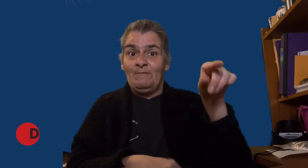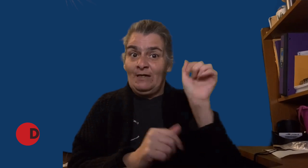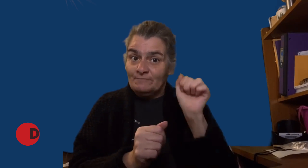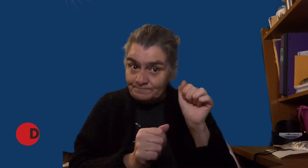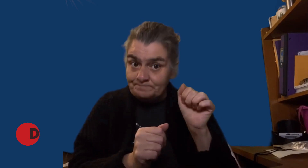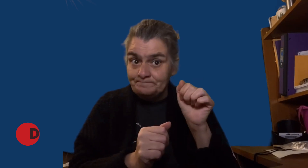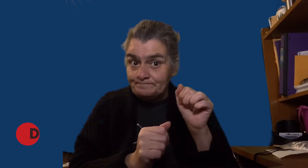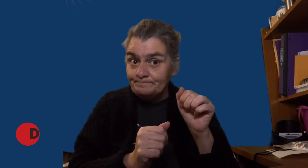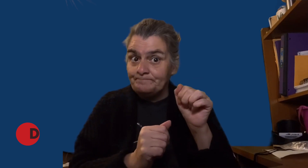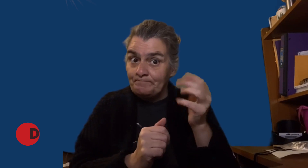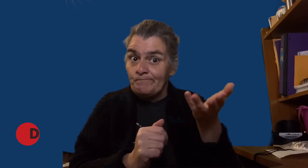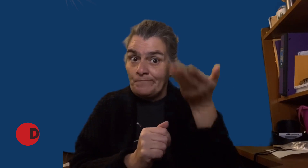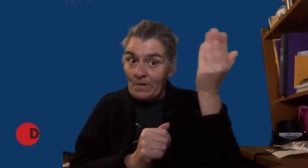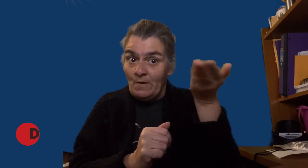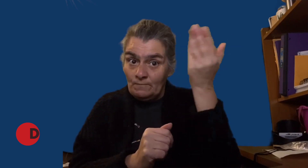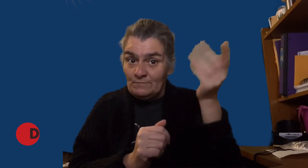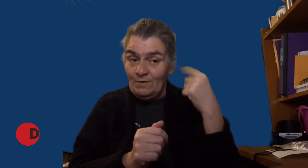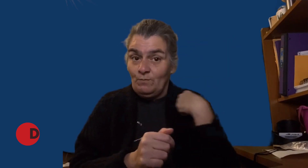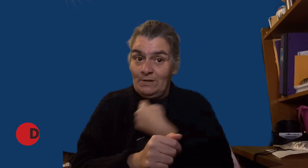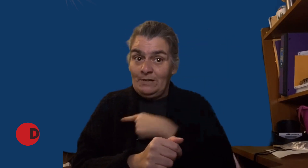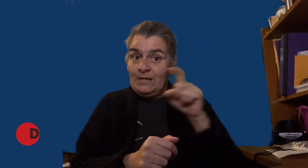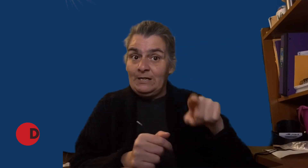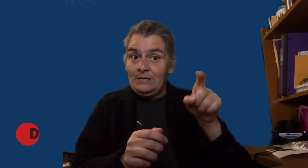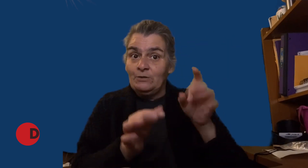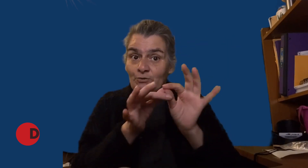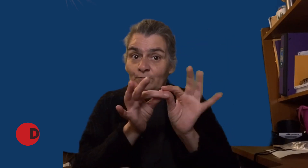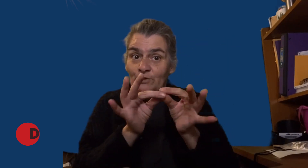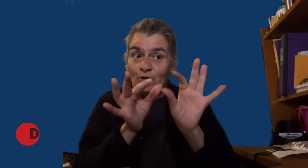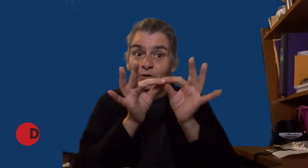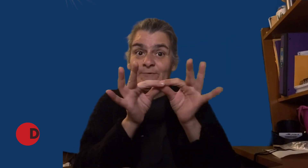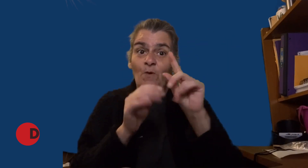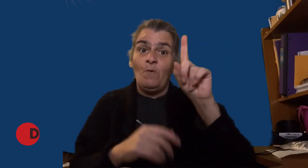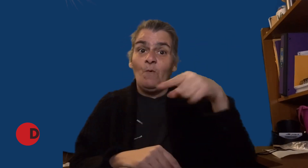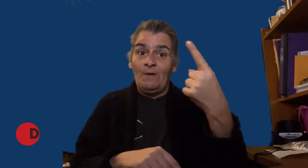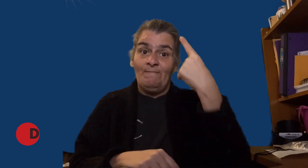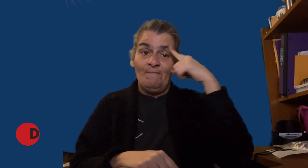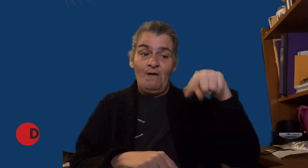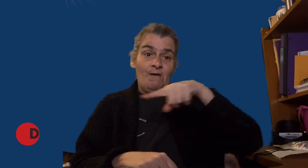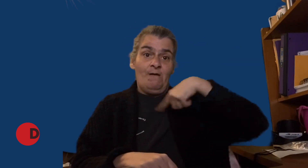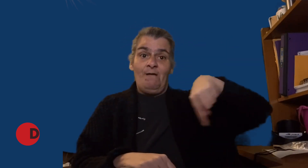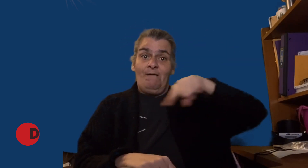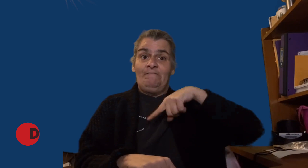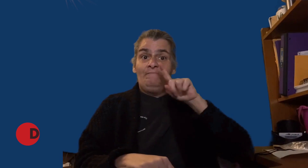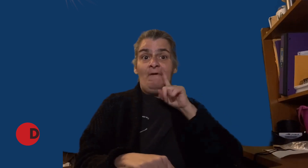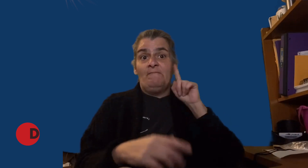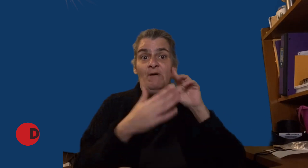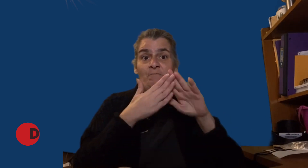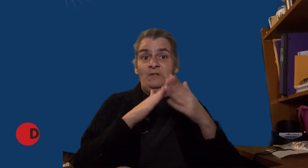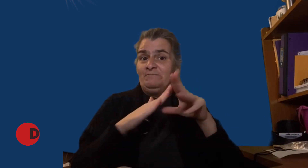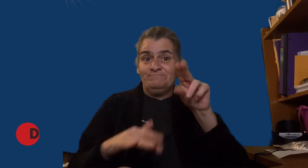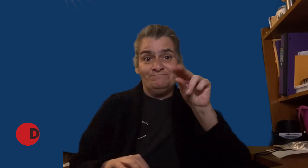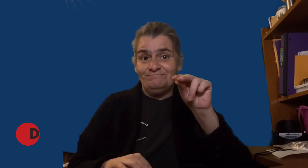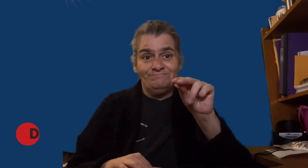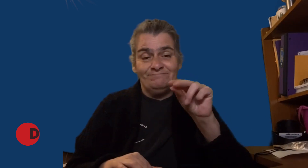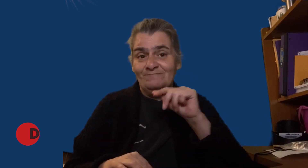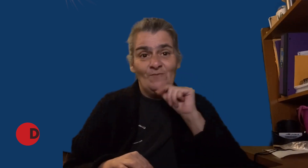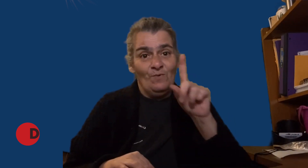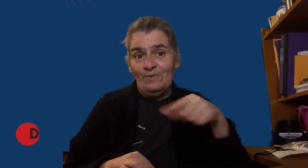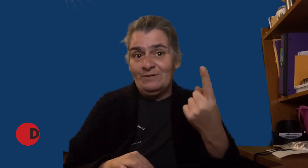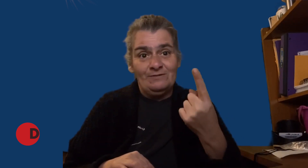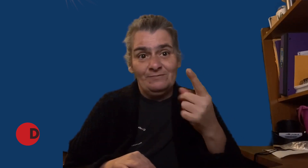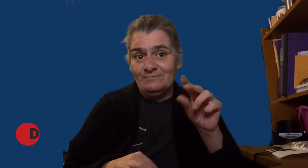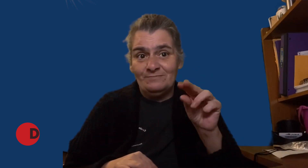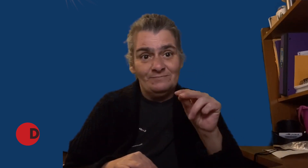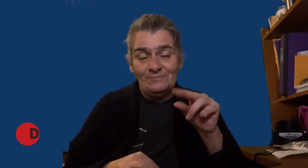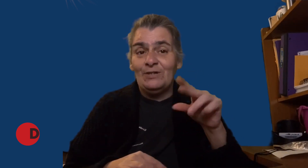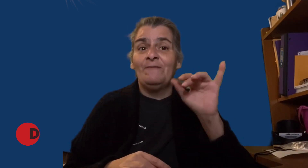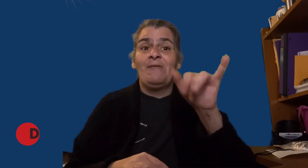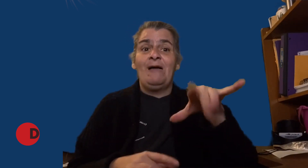SLIC/CSSD, CAV, WAVLI, CASLI, and all of them really looked